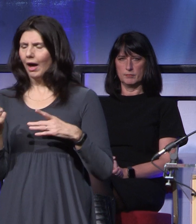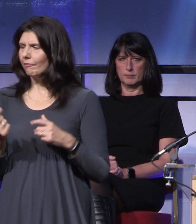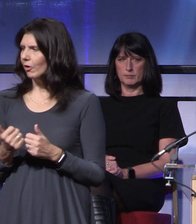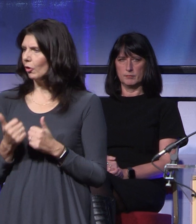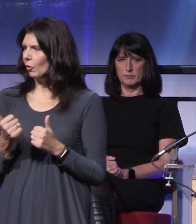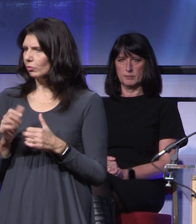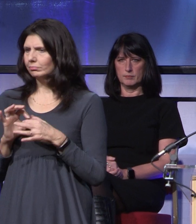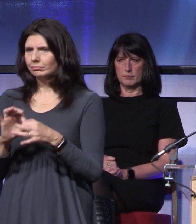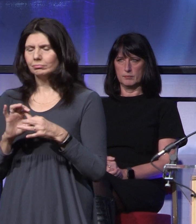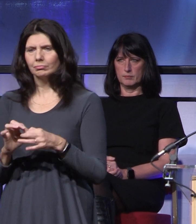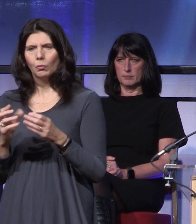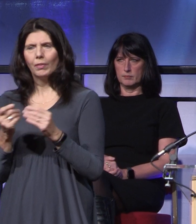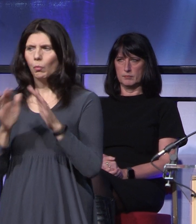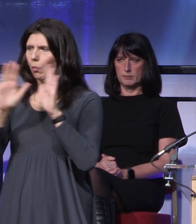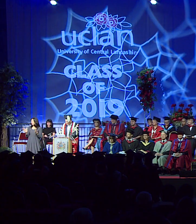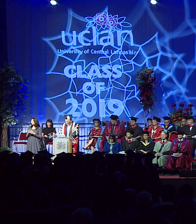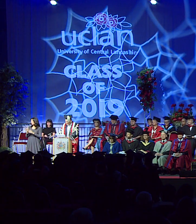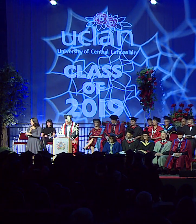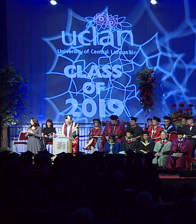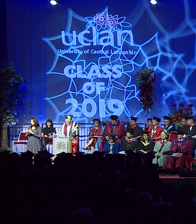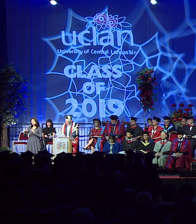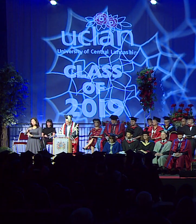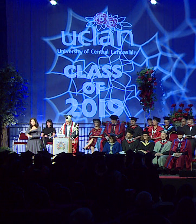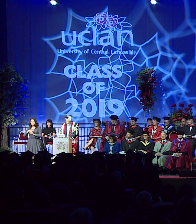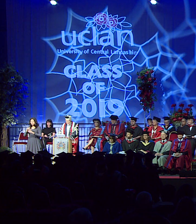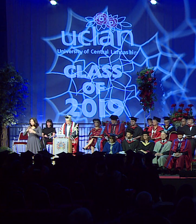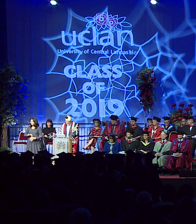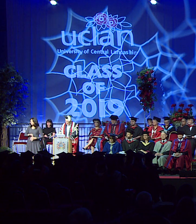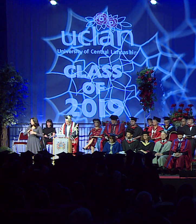connections with the world around you I hope as well as achieving your